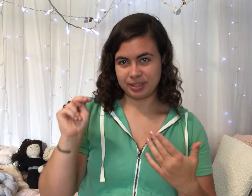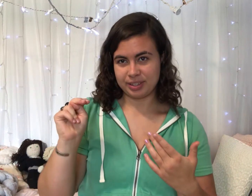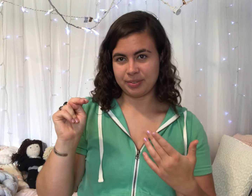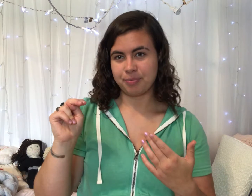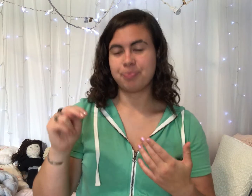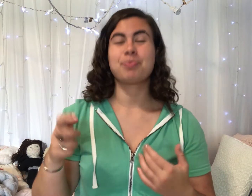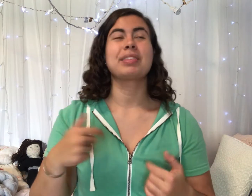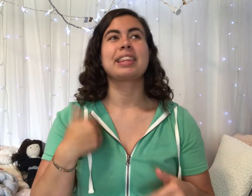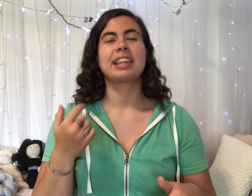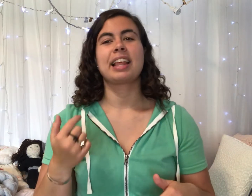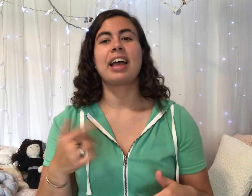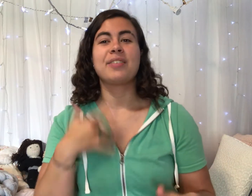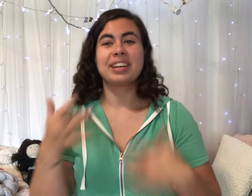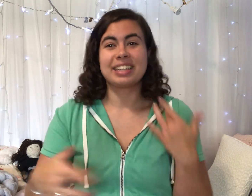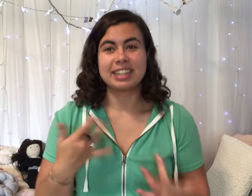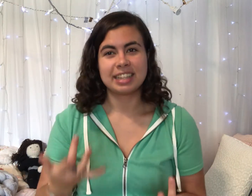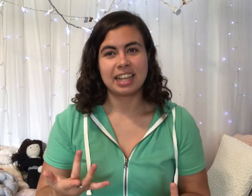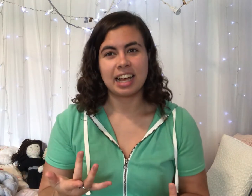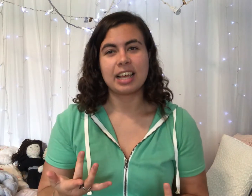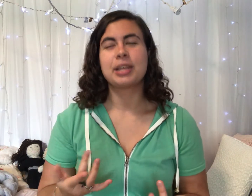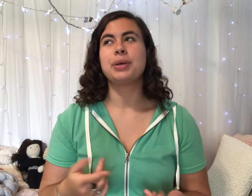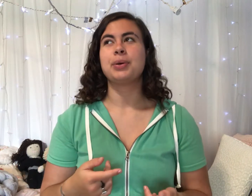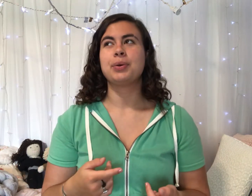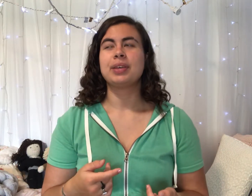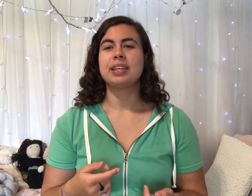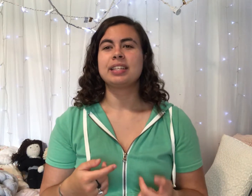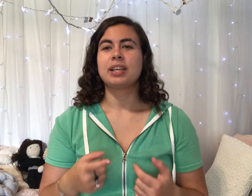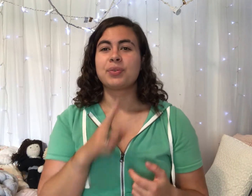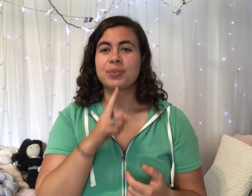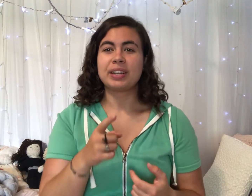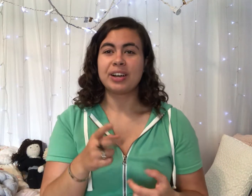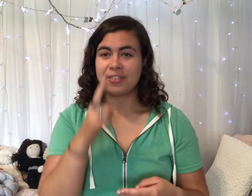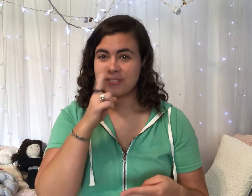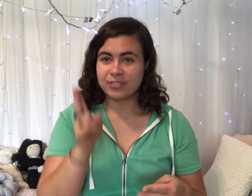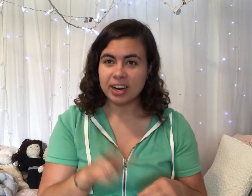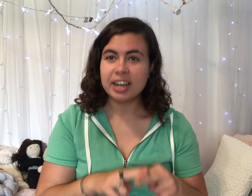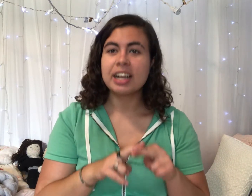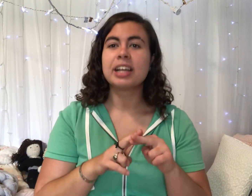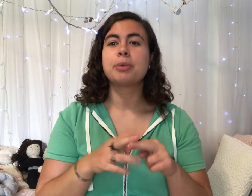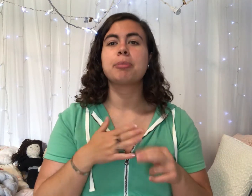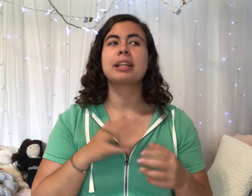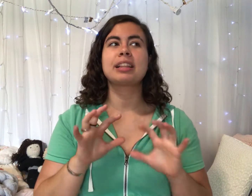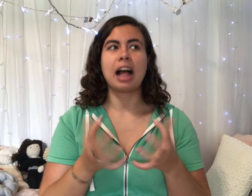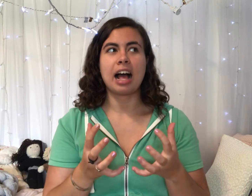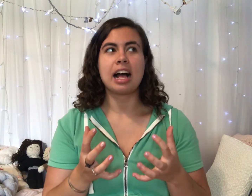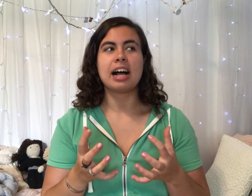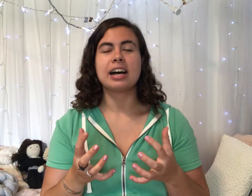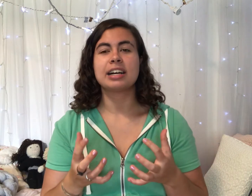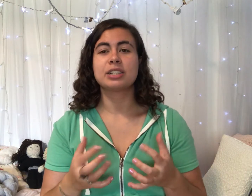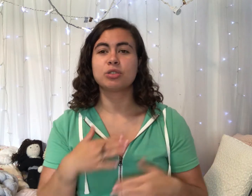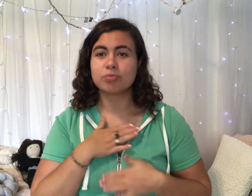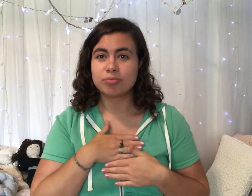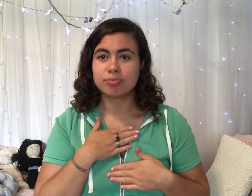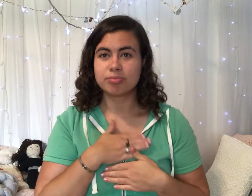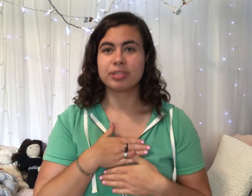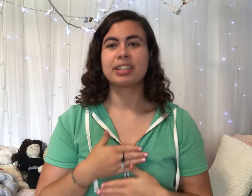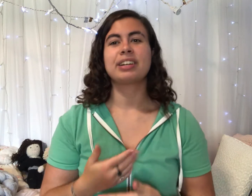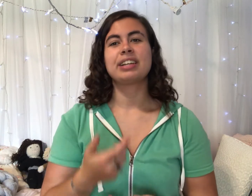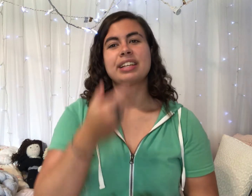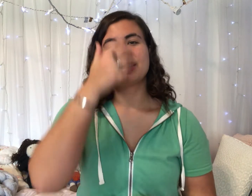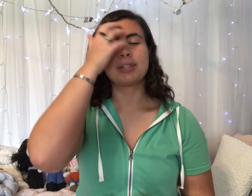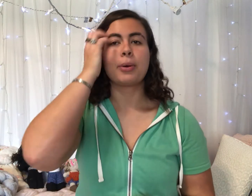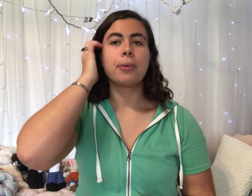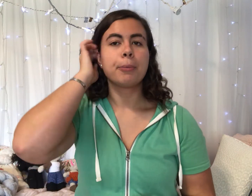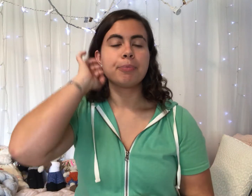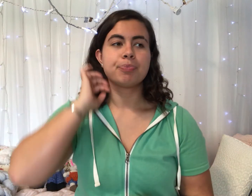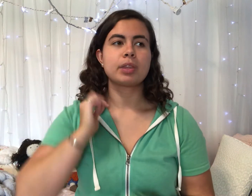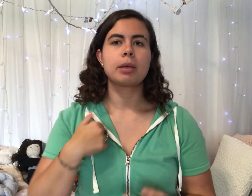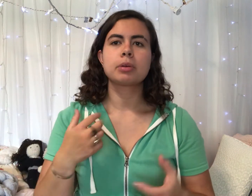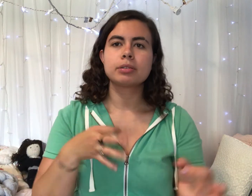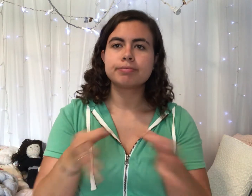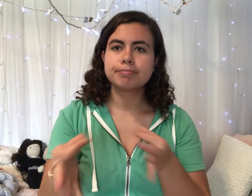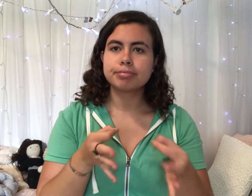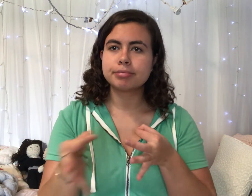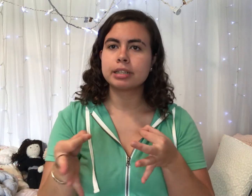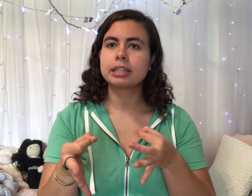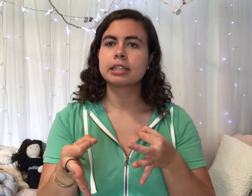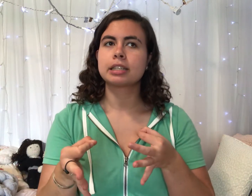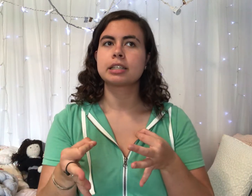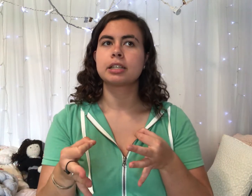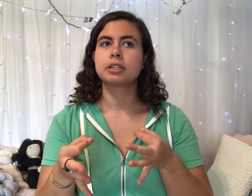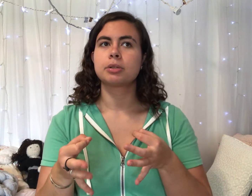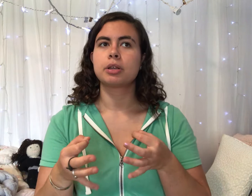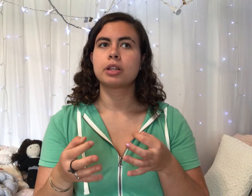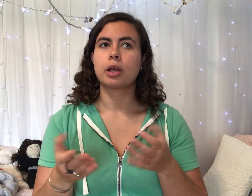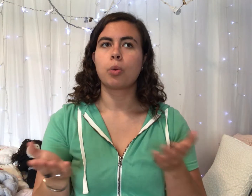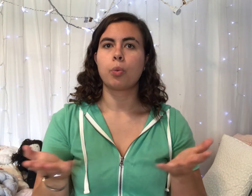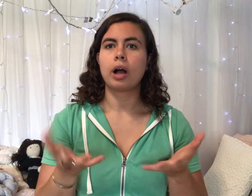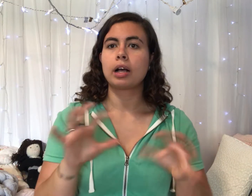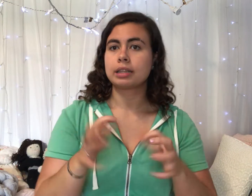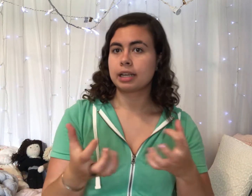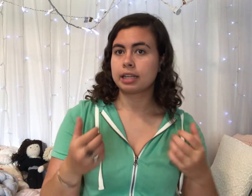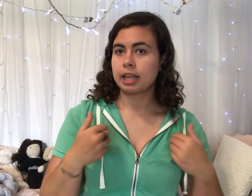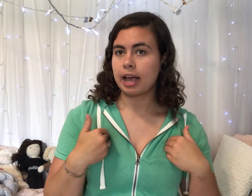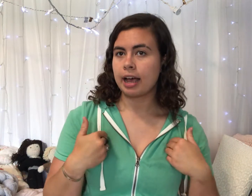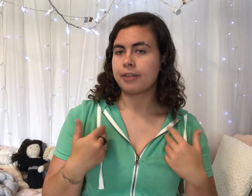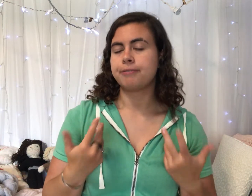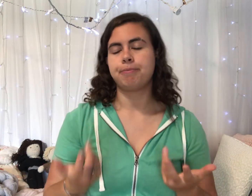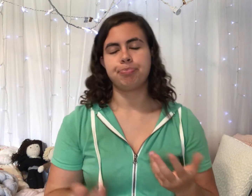I'm really excited. It's a lot of fun. I'm enjoying my classes. So I'm going to explain what my classes are.